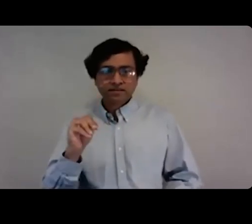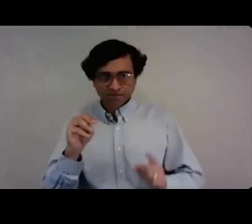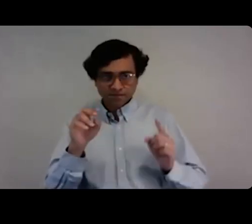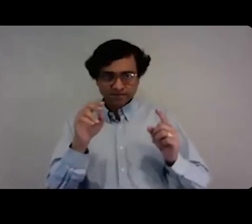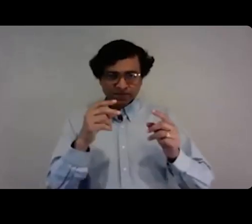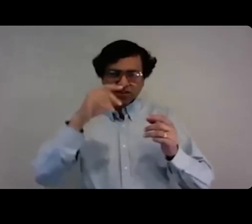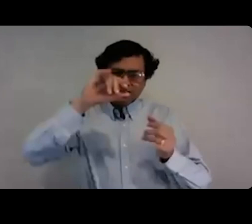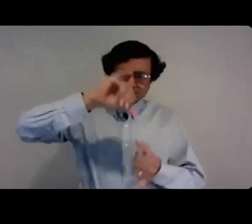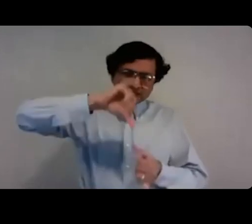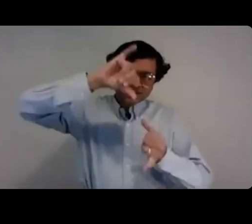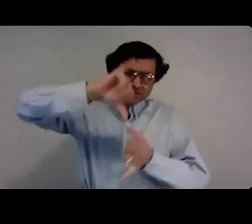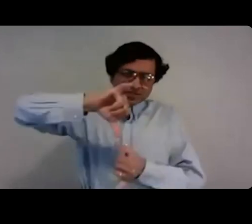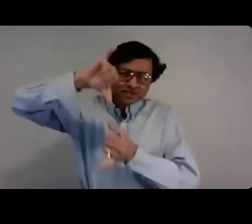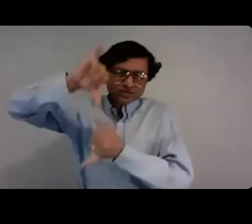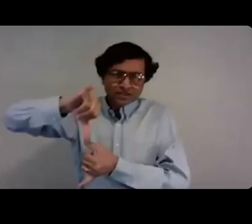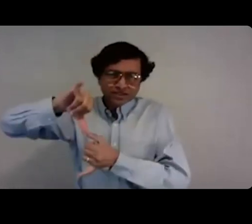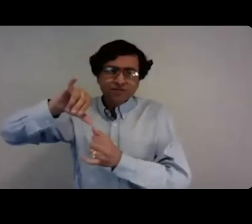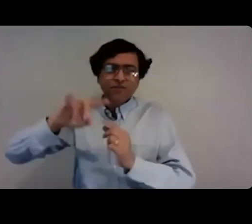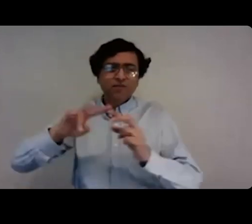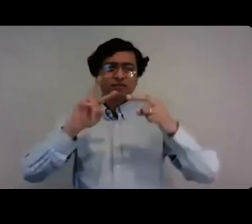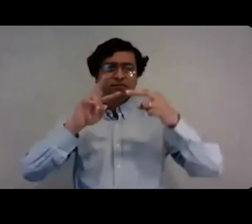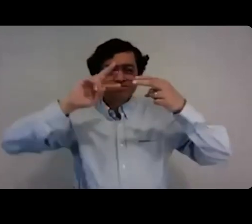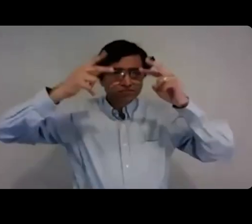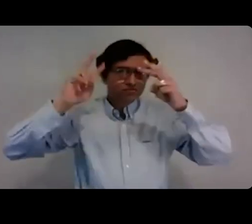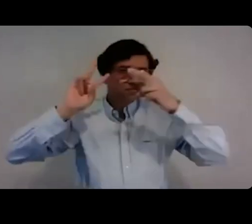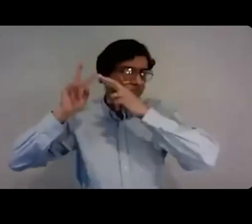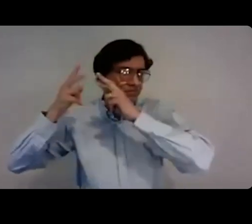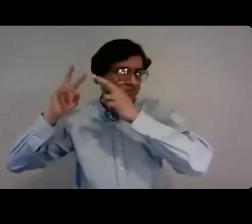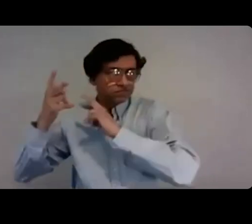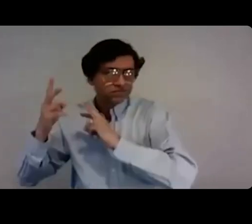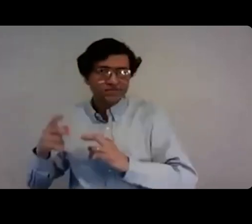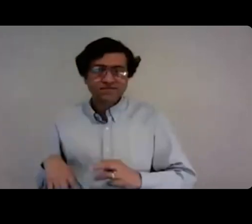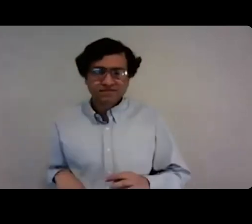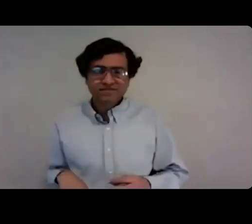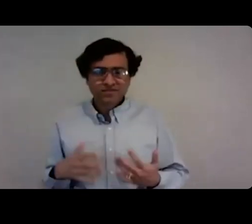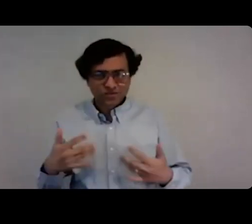"once pon term."